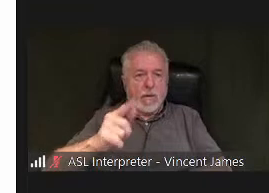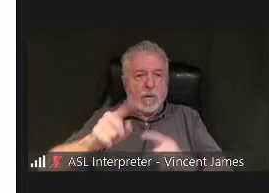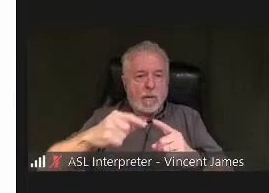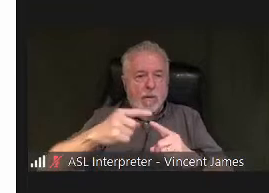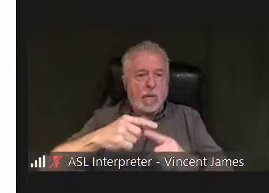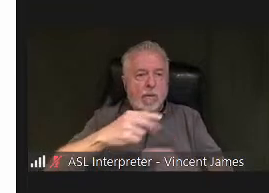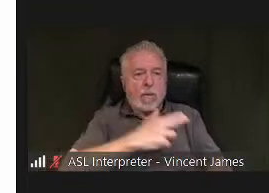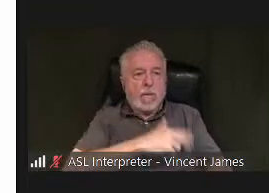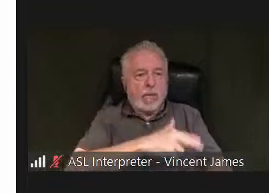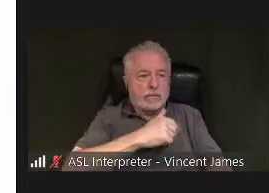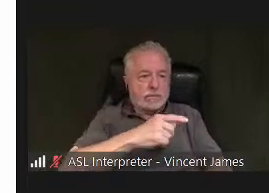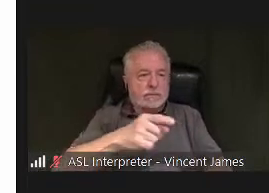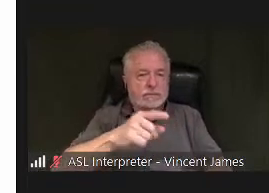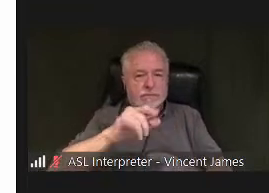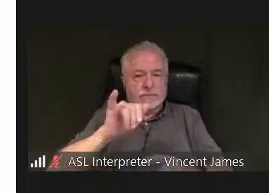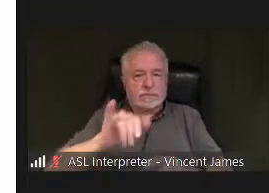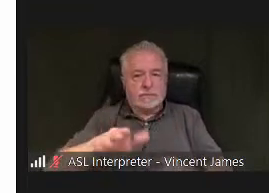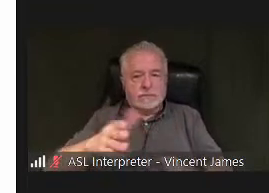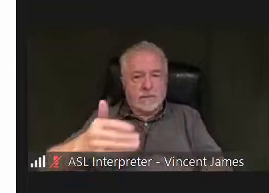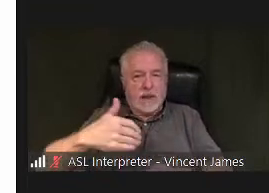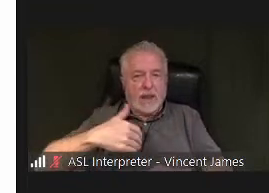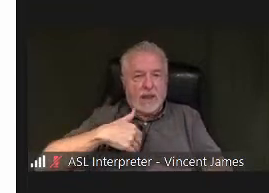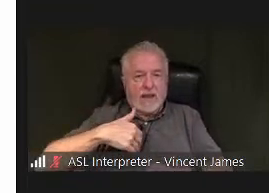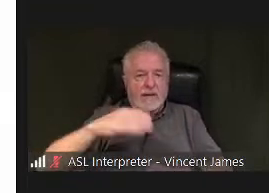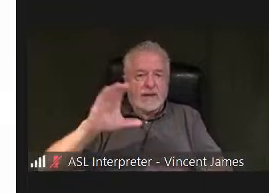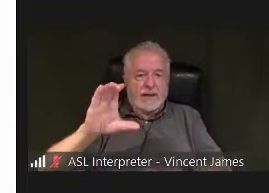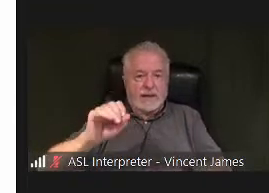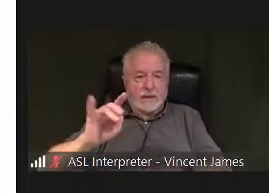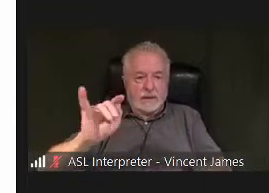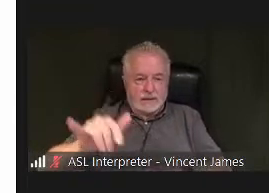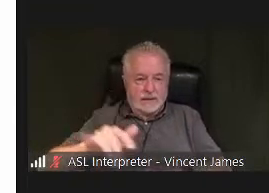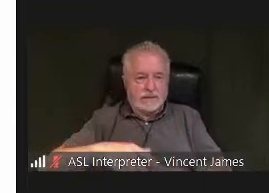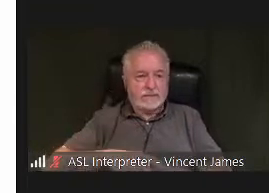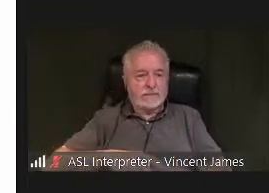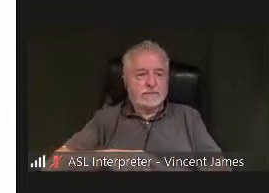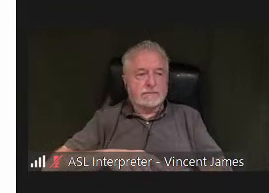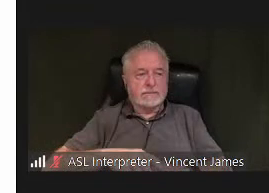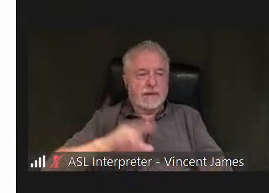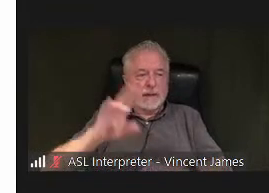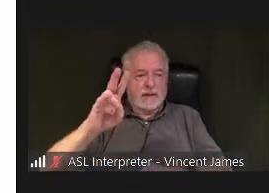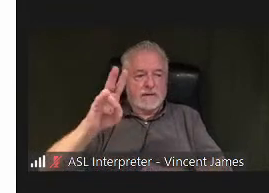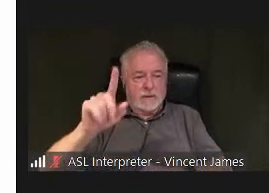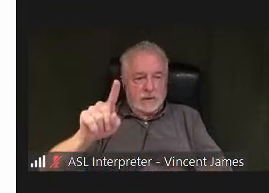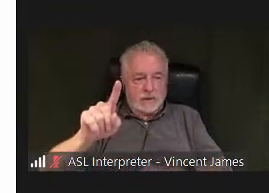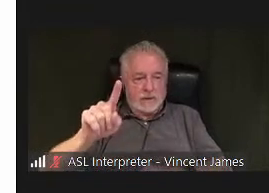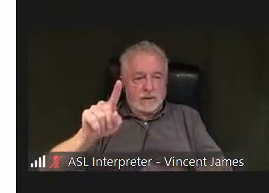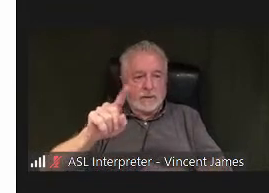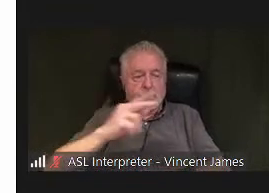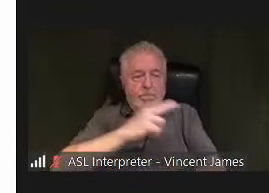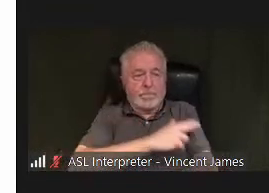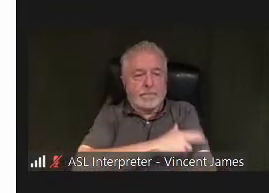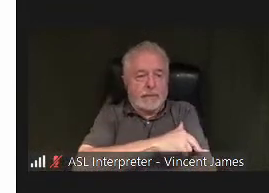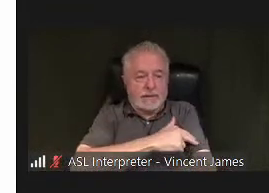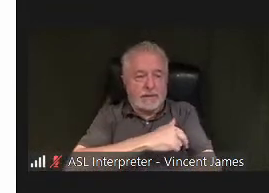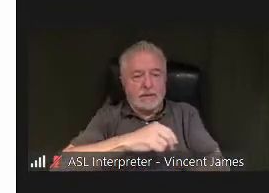hospitalizations and deaths that we've had in the county. Seventy one patients hospitalized with